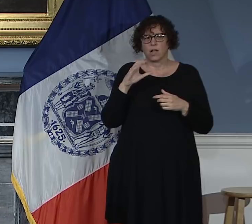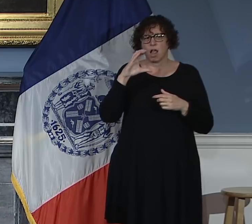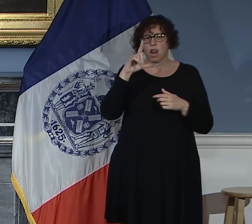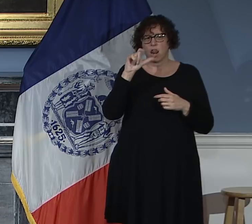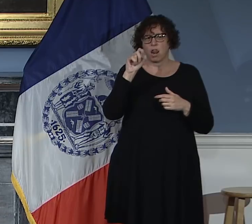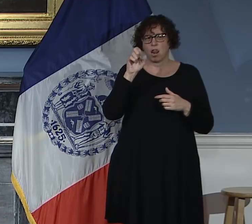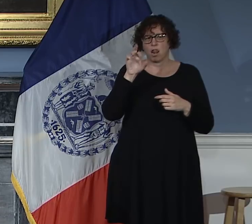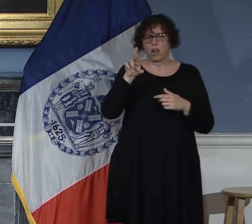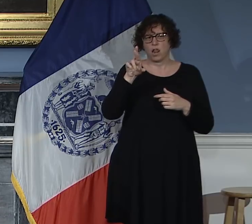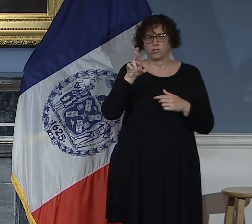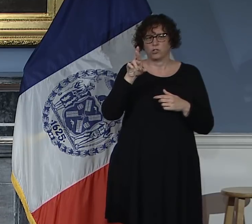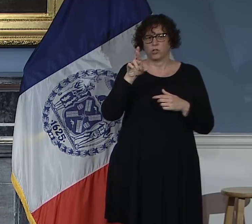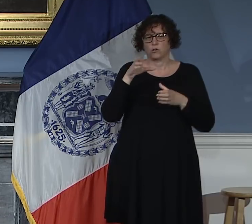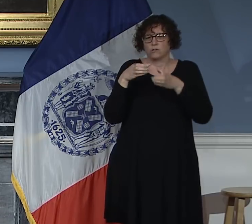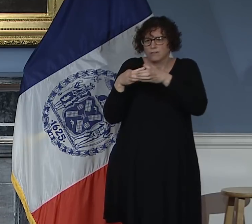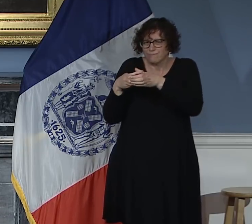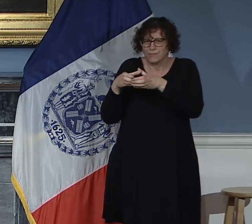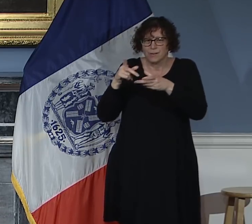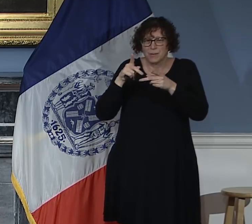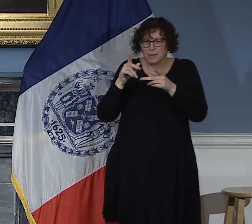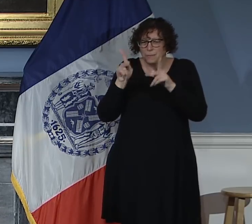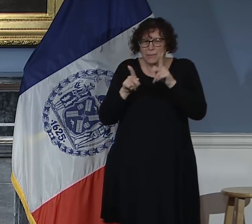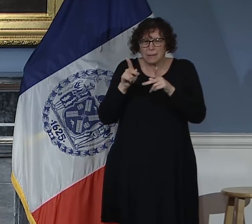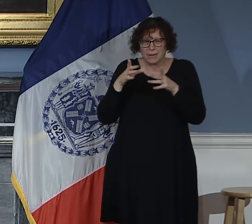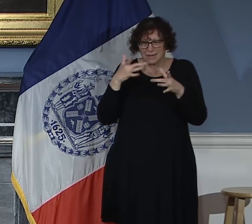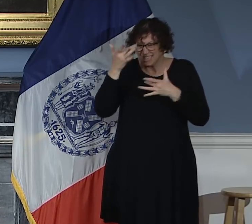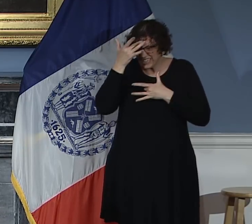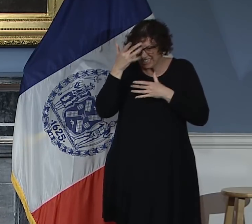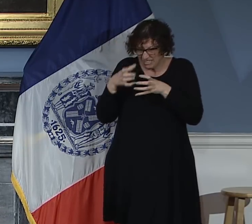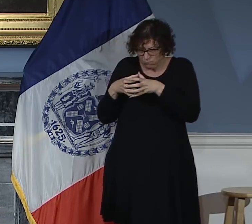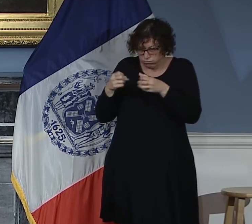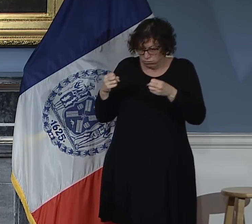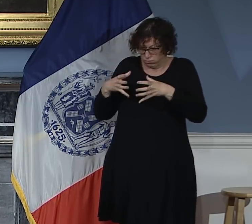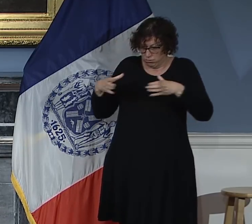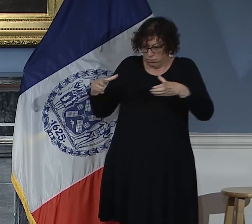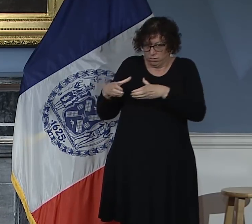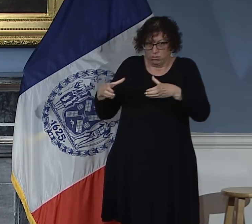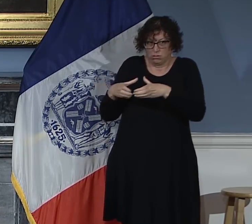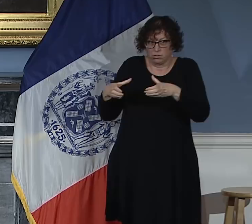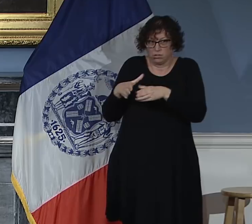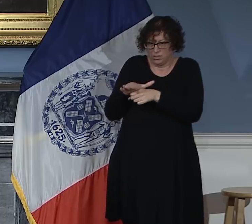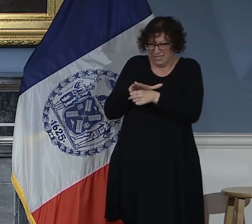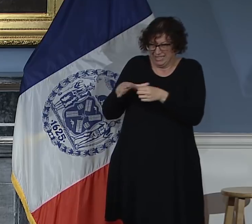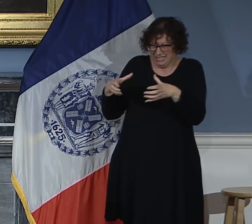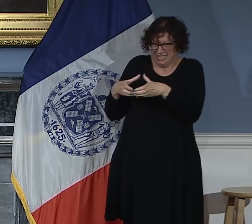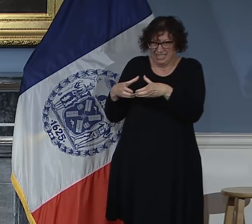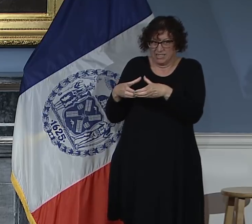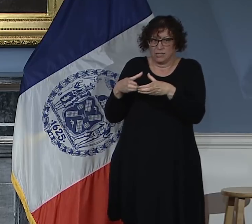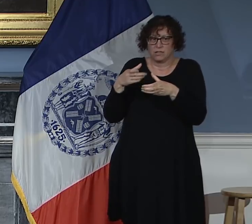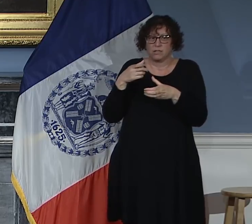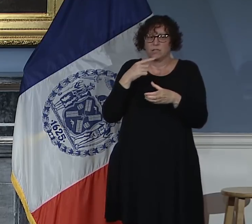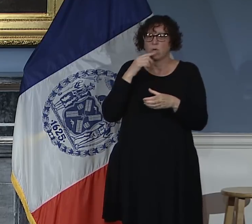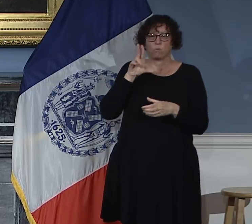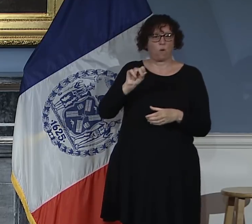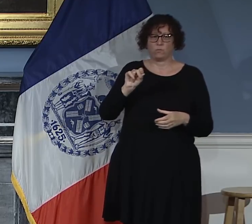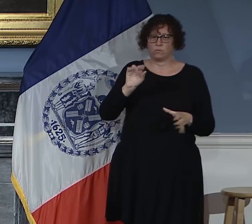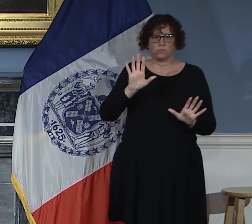THE ANSWER REMAINS NO. THERE ARE AREAS ALL OVER THE CITY WHERE WE SEE INCREASES.